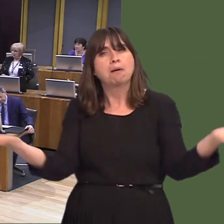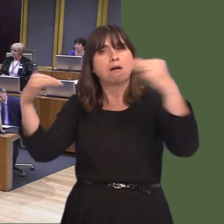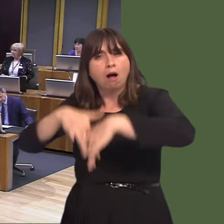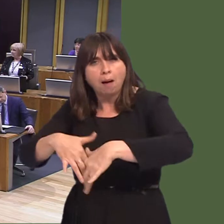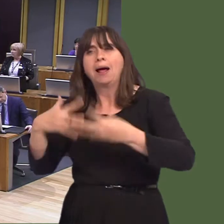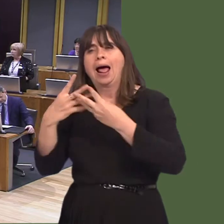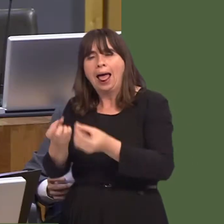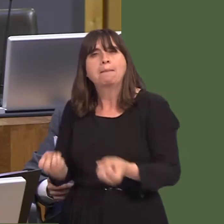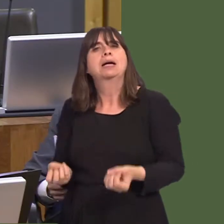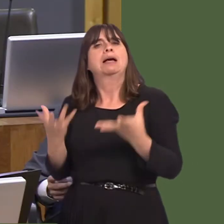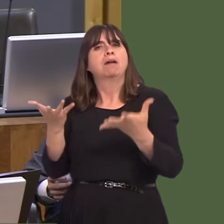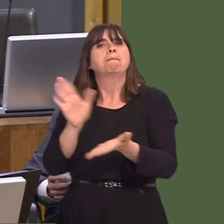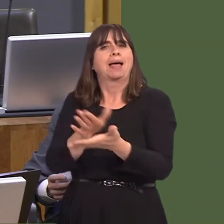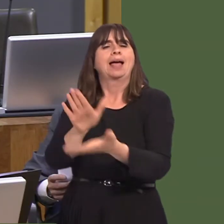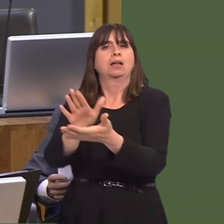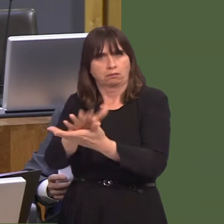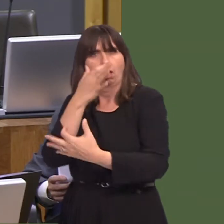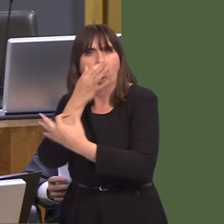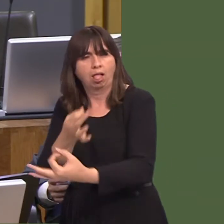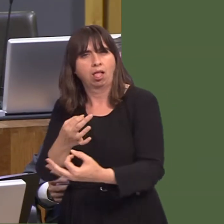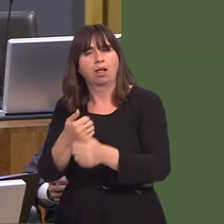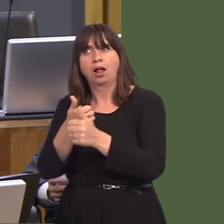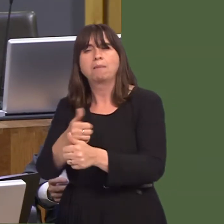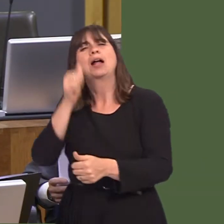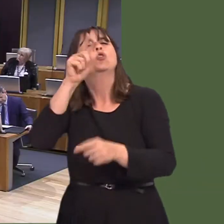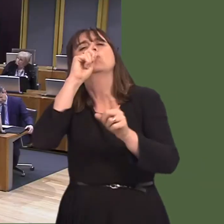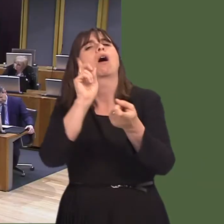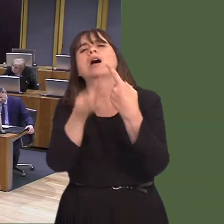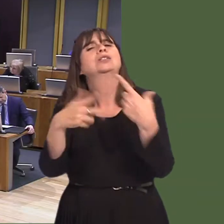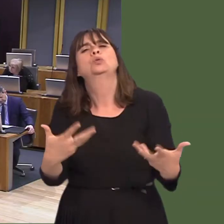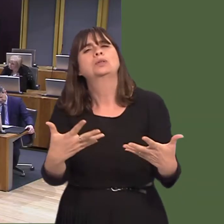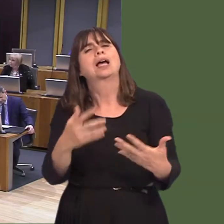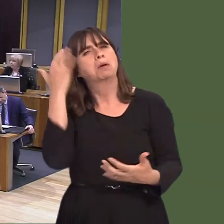I would be grateful, because I'd like to know who's actually picking up the tab for the support that we're offering.